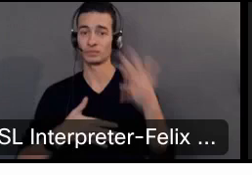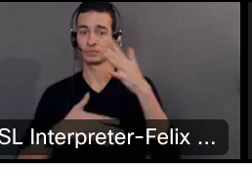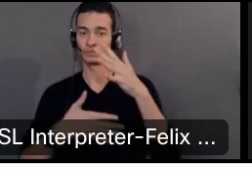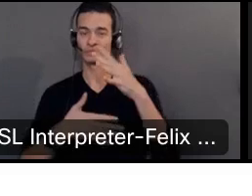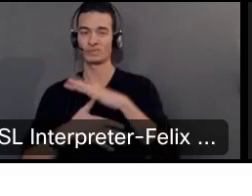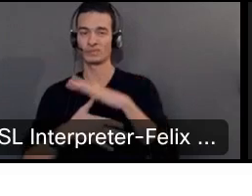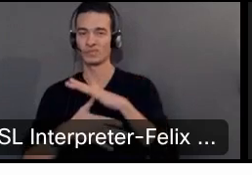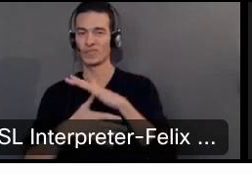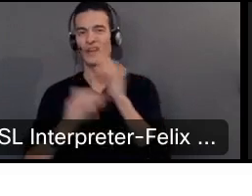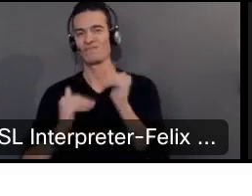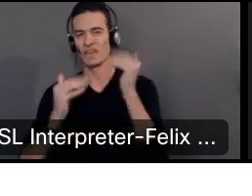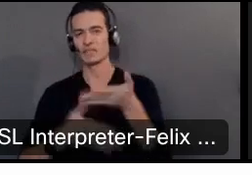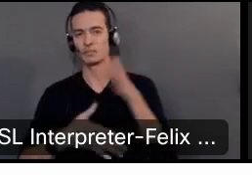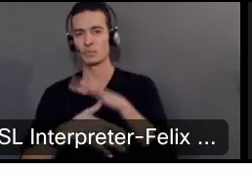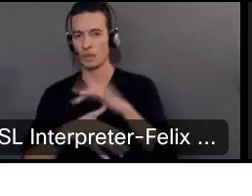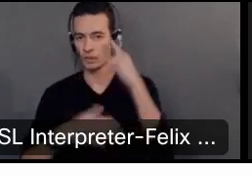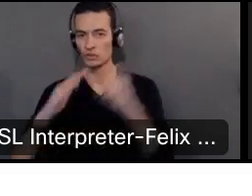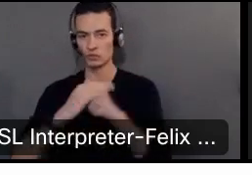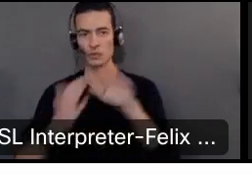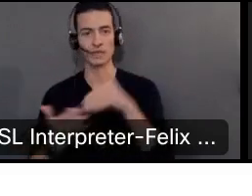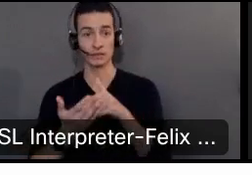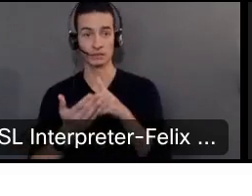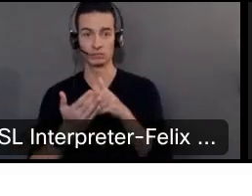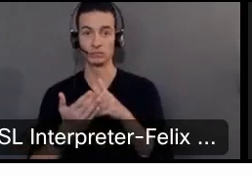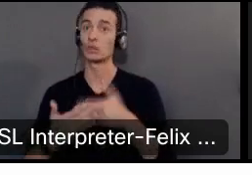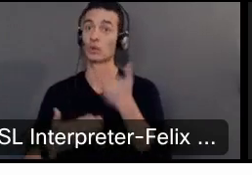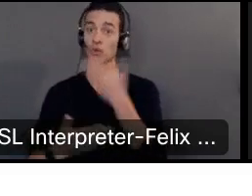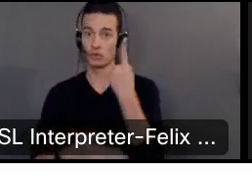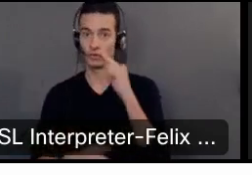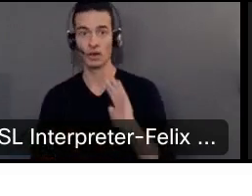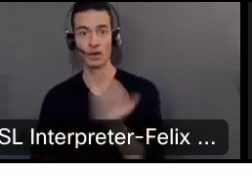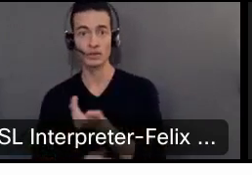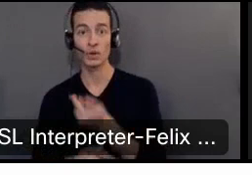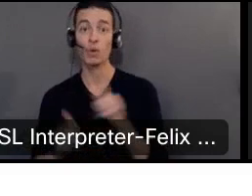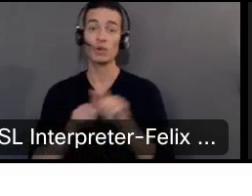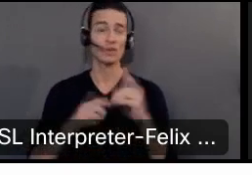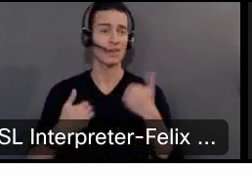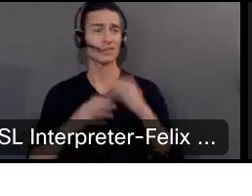We also had a wonderful relationship with the community.